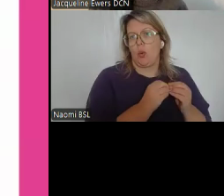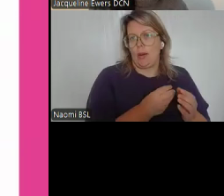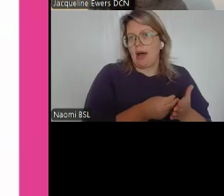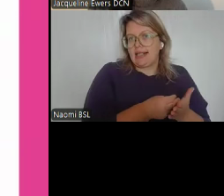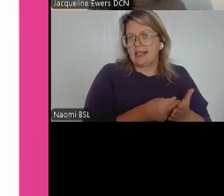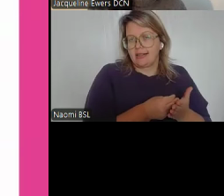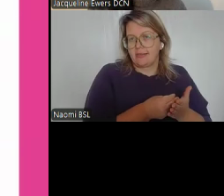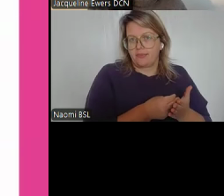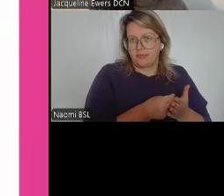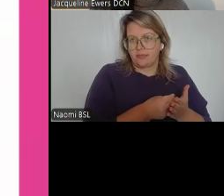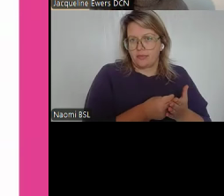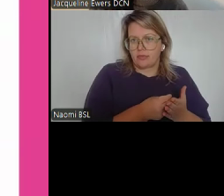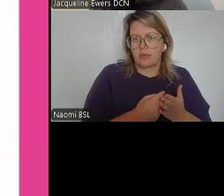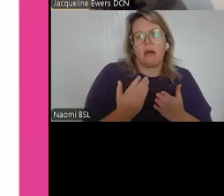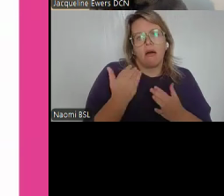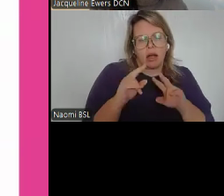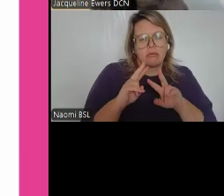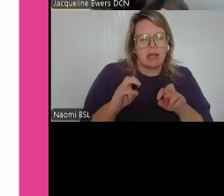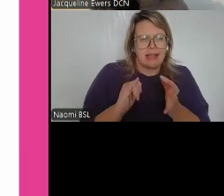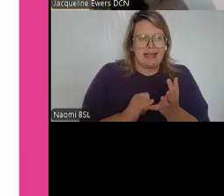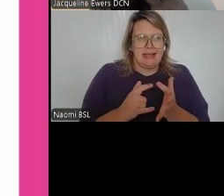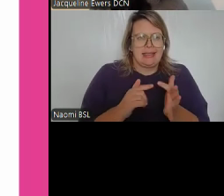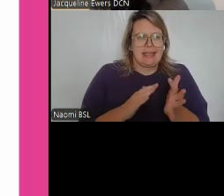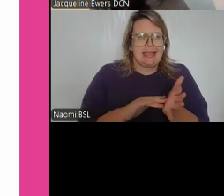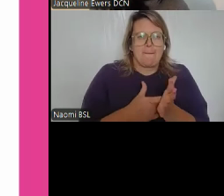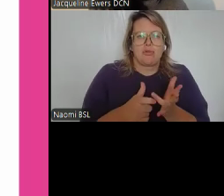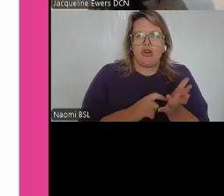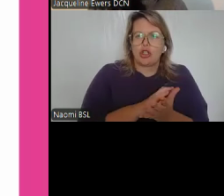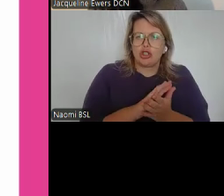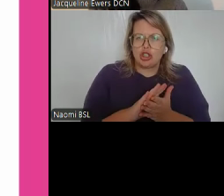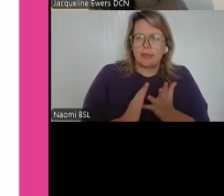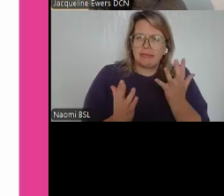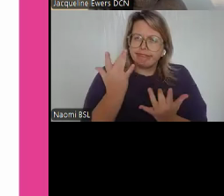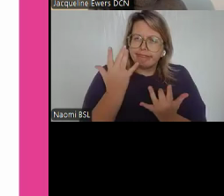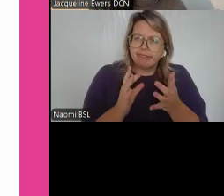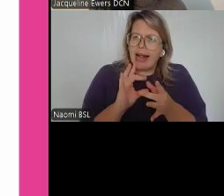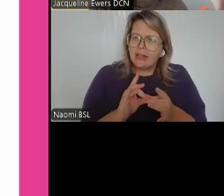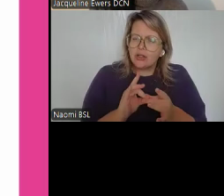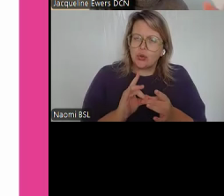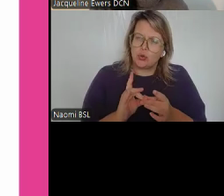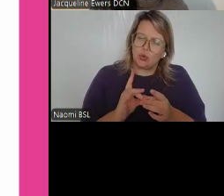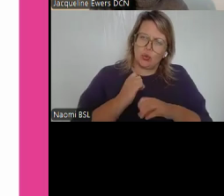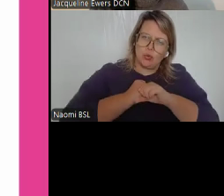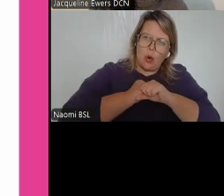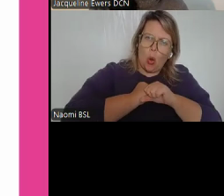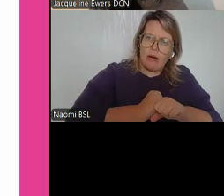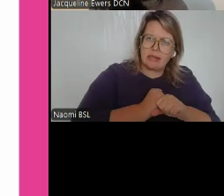Semrush have produced some statistics about retention. After buying, after making a first purchase,